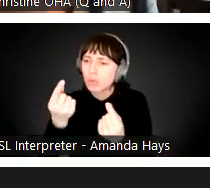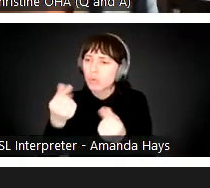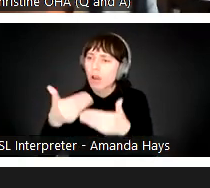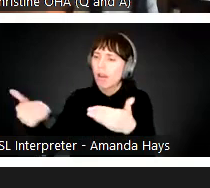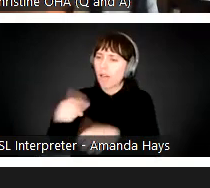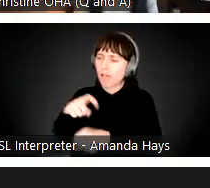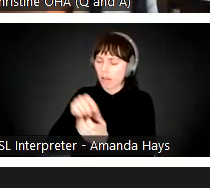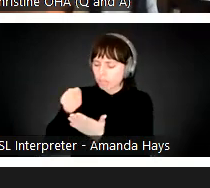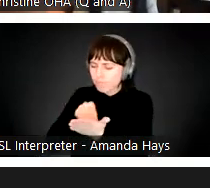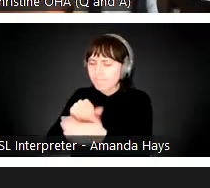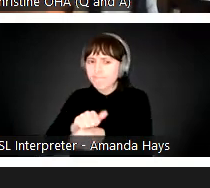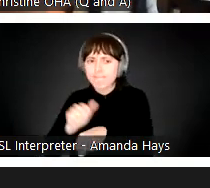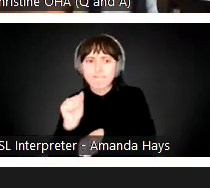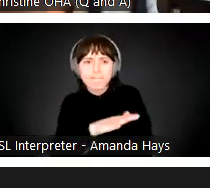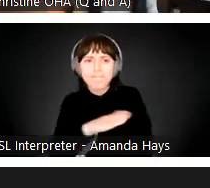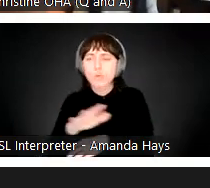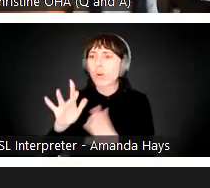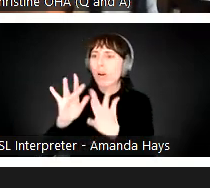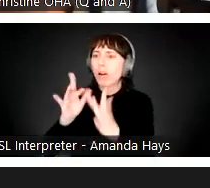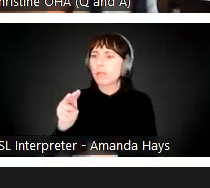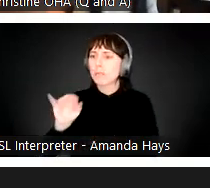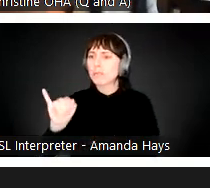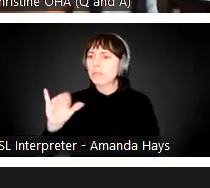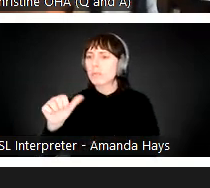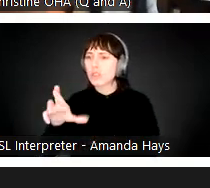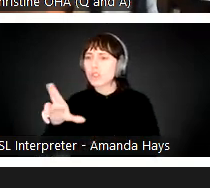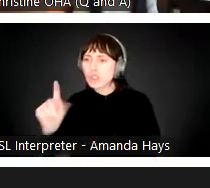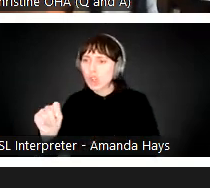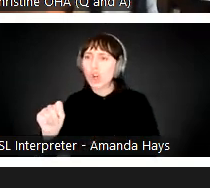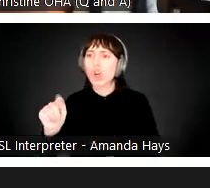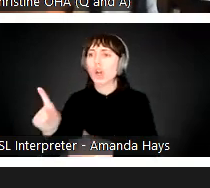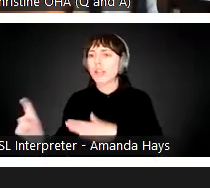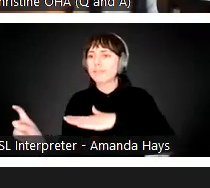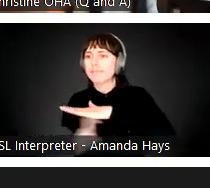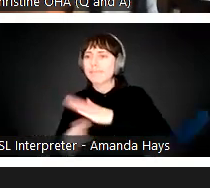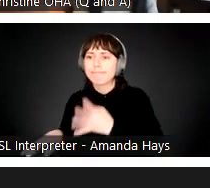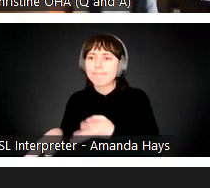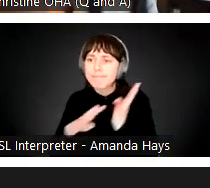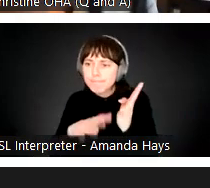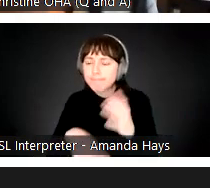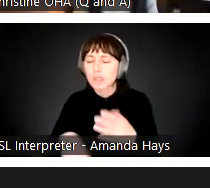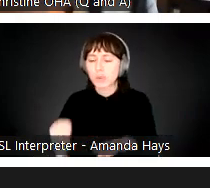send it in to the MyChart system. Getting people to come with you to the appointment, and being